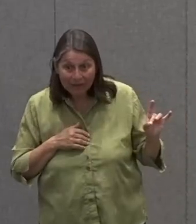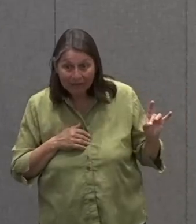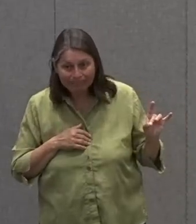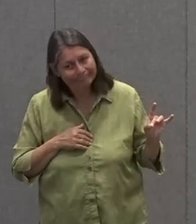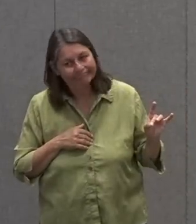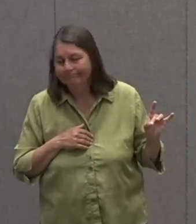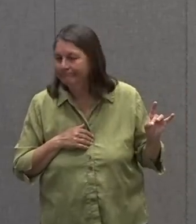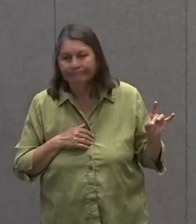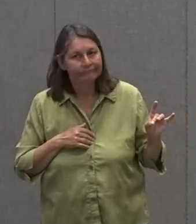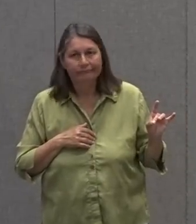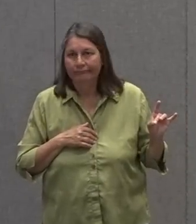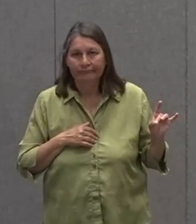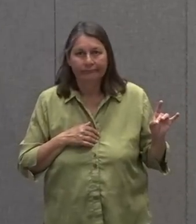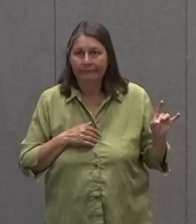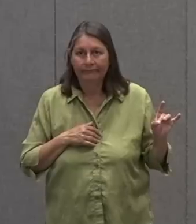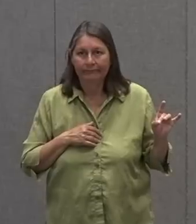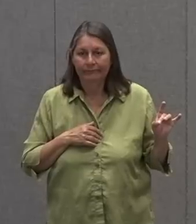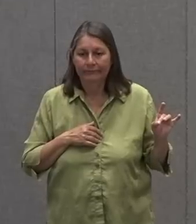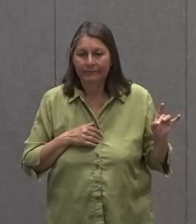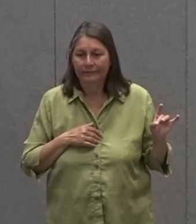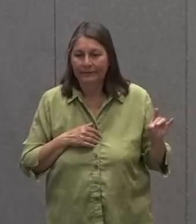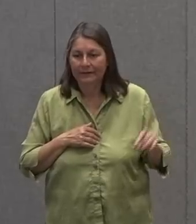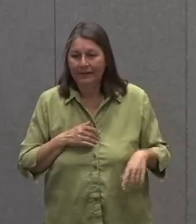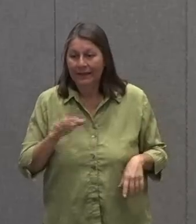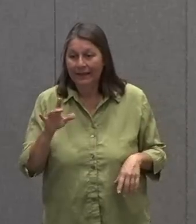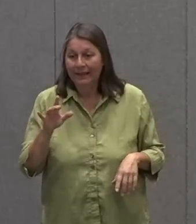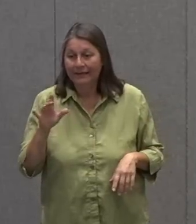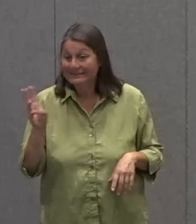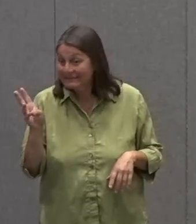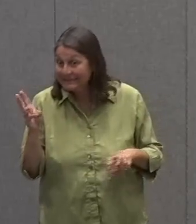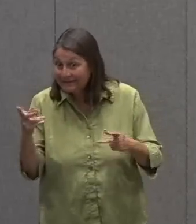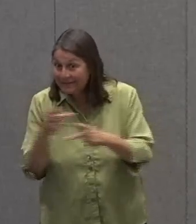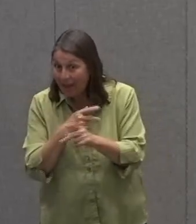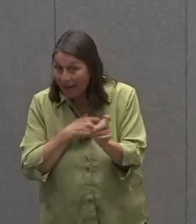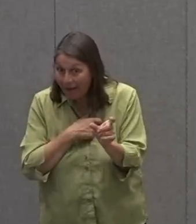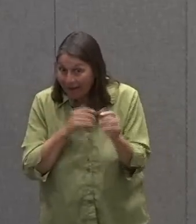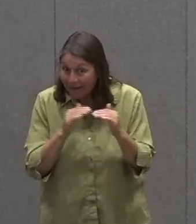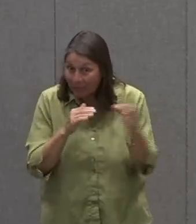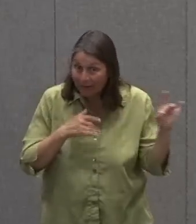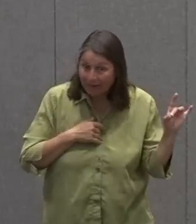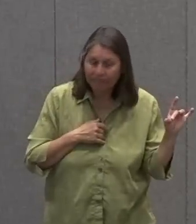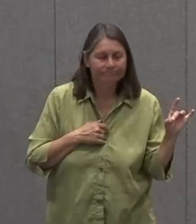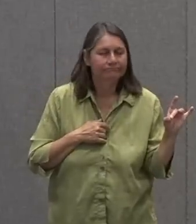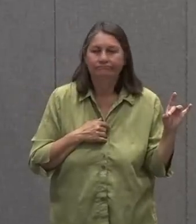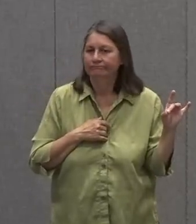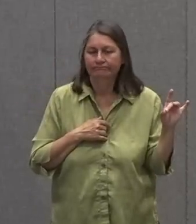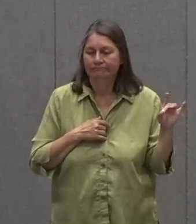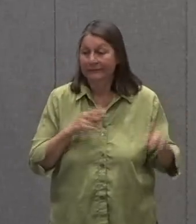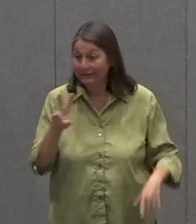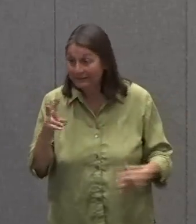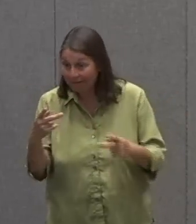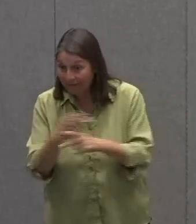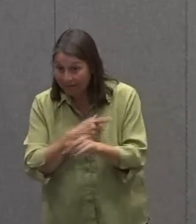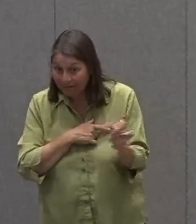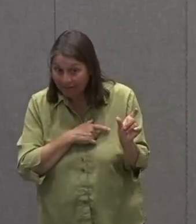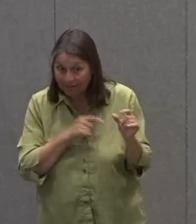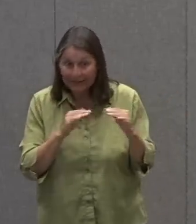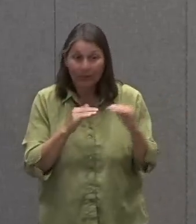No. Can we do six times anything to get eight? No. What about seven? Nope.